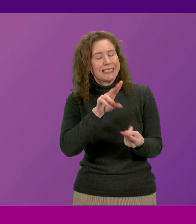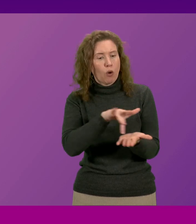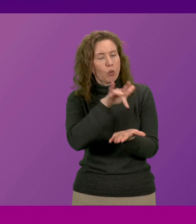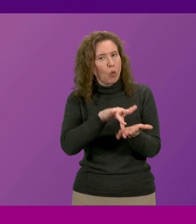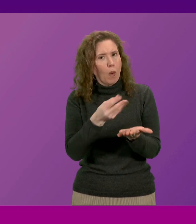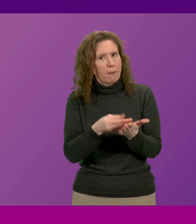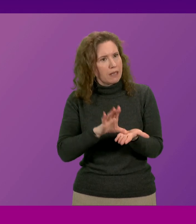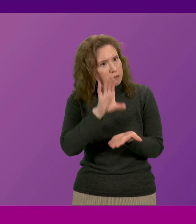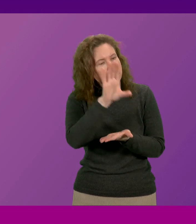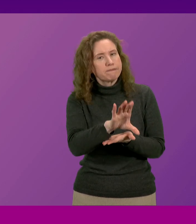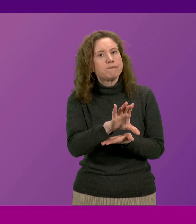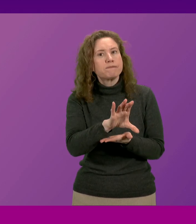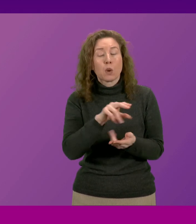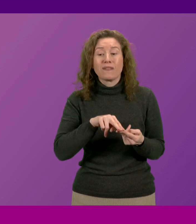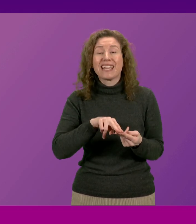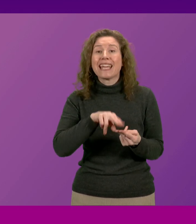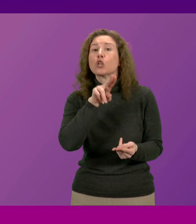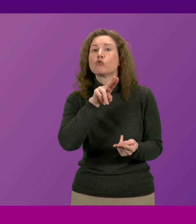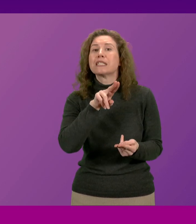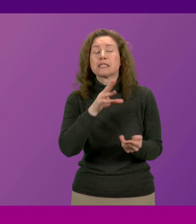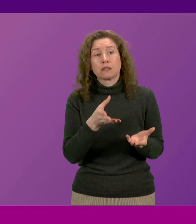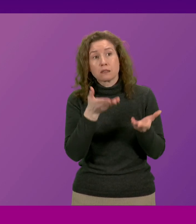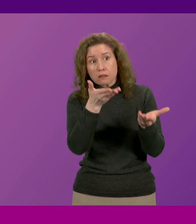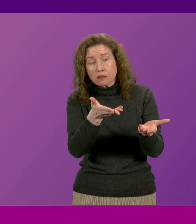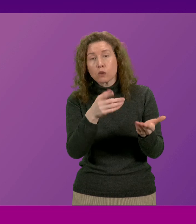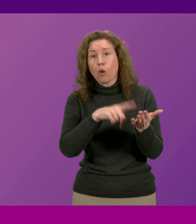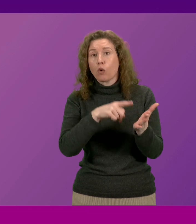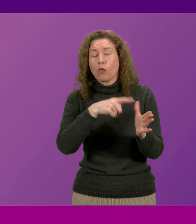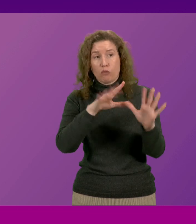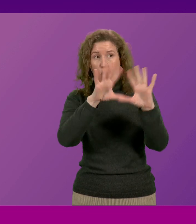grant. We have increased the money that is available to local authorities as a whole by